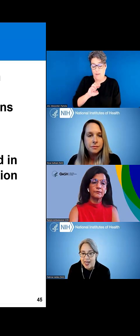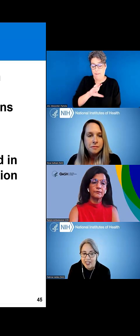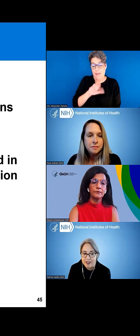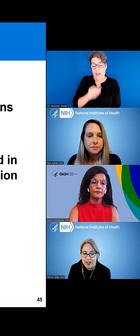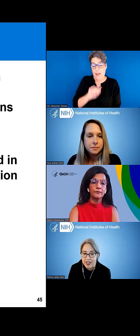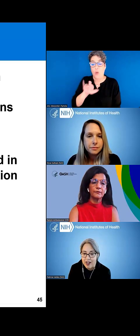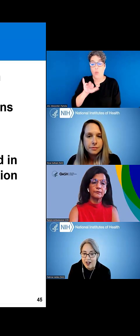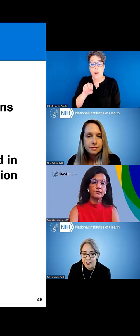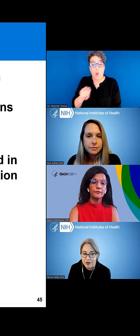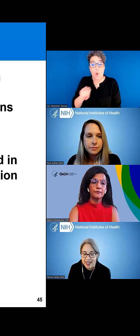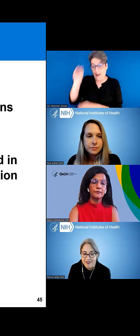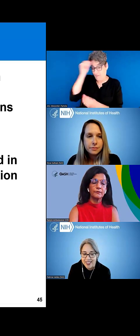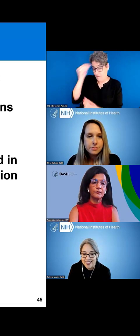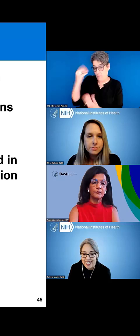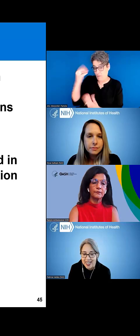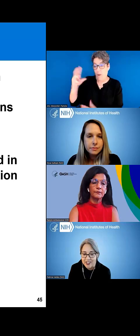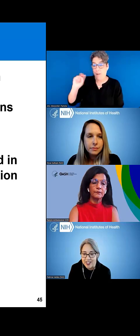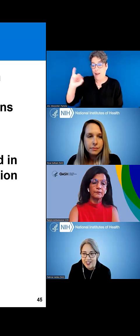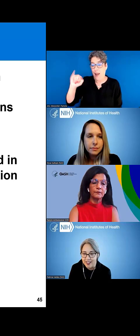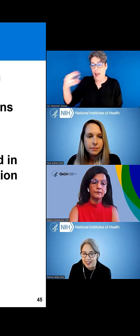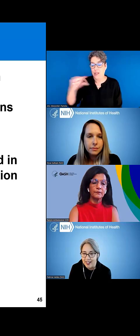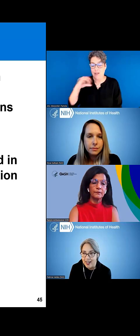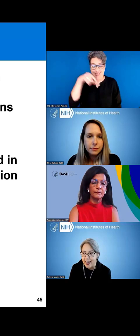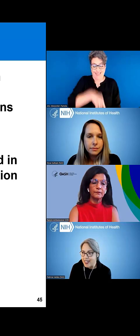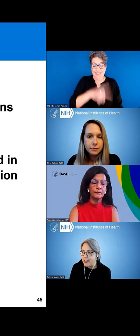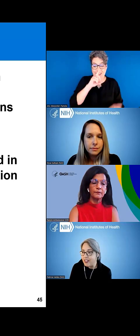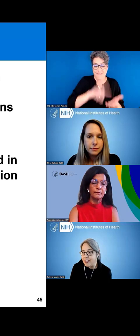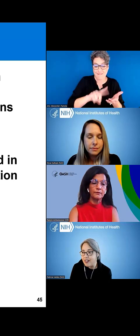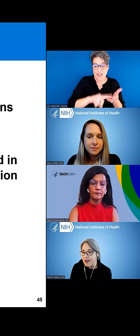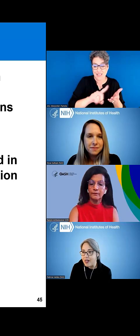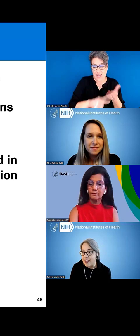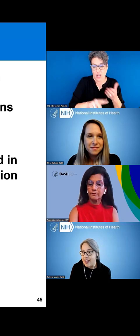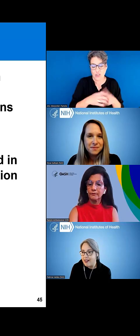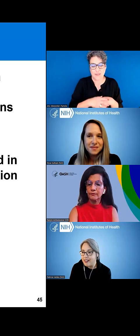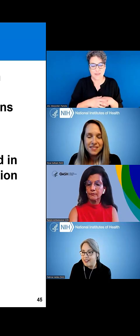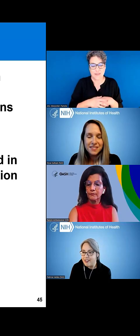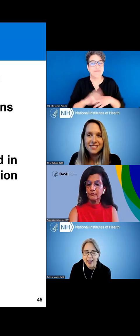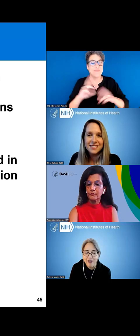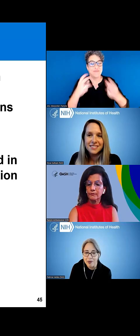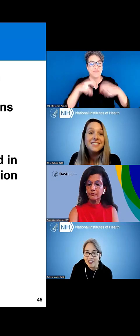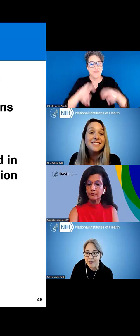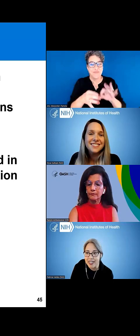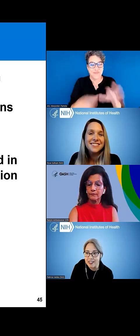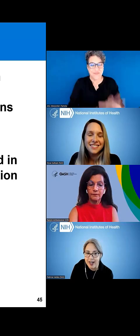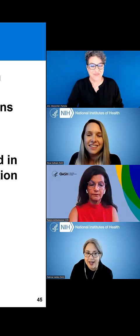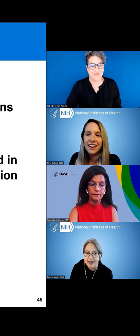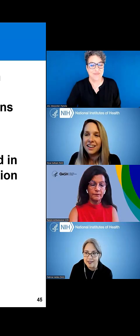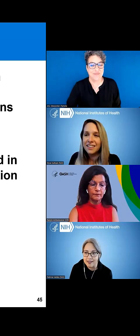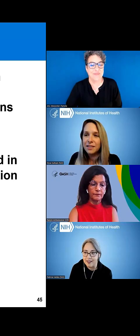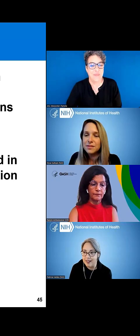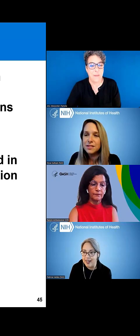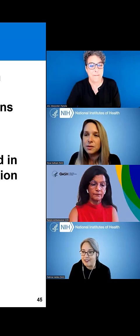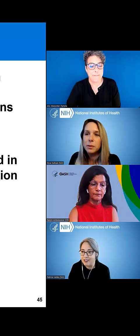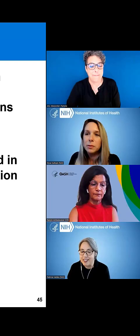of the ongoing investigation? And I think here you could .. Do they have to have permission to raise their hands to answer questions? Elyse Sullivan: They can. Yes.